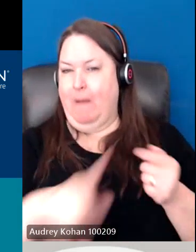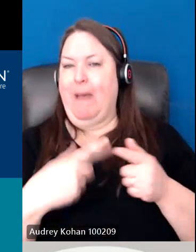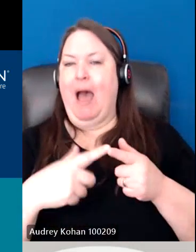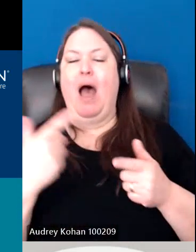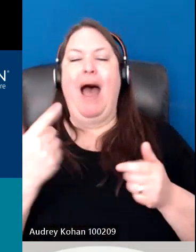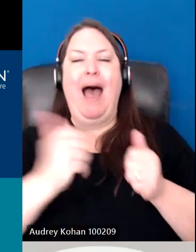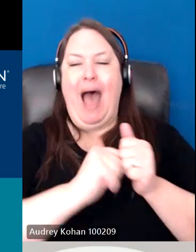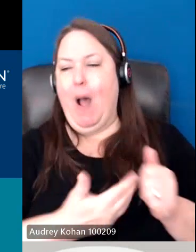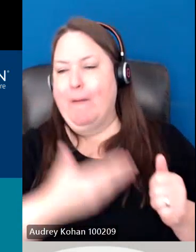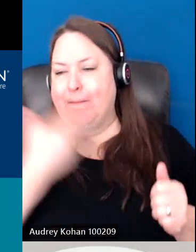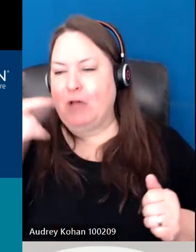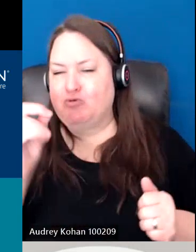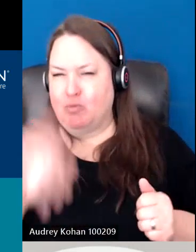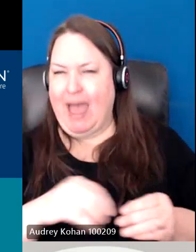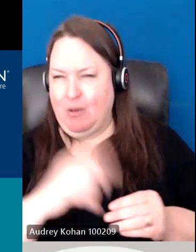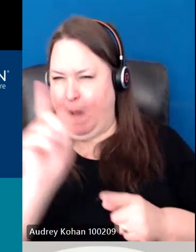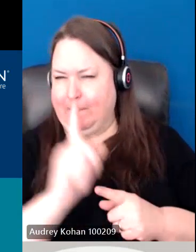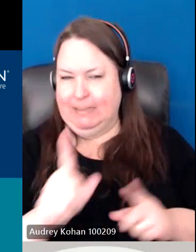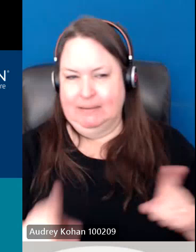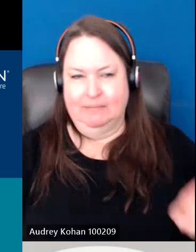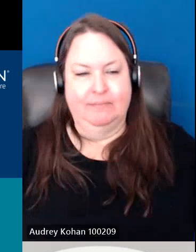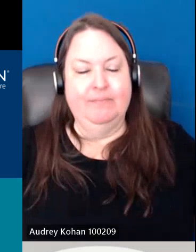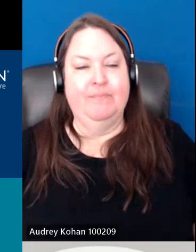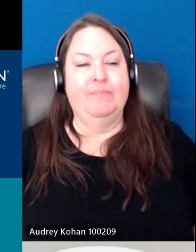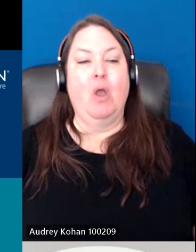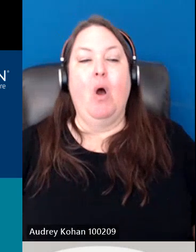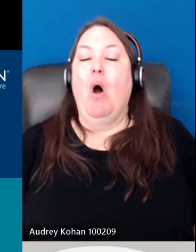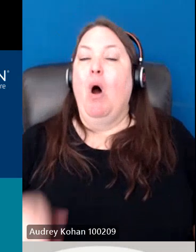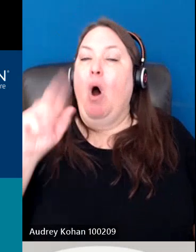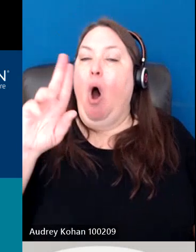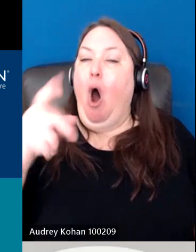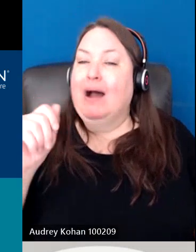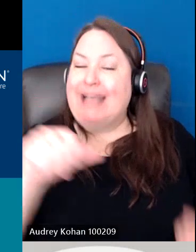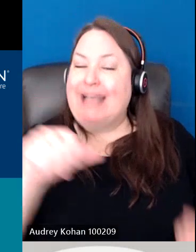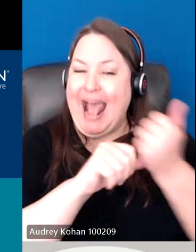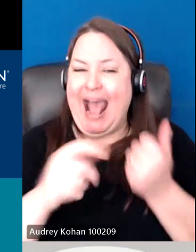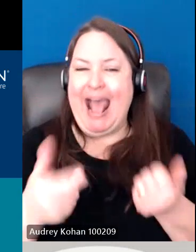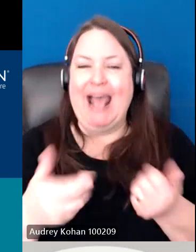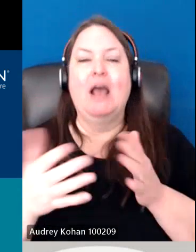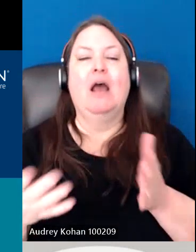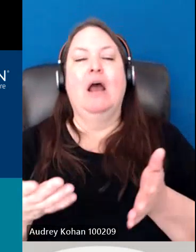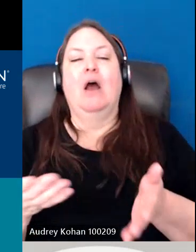to do that in a moment and then auxiliary AIDS guidelines for requesting and utilizing services